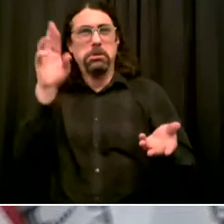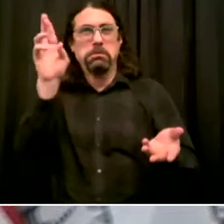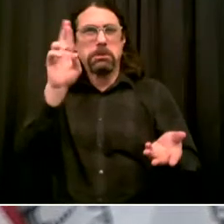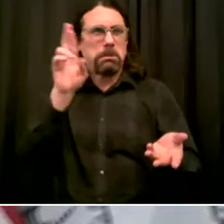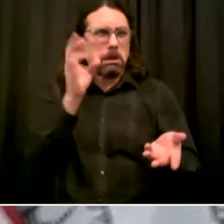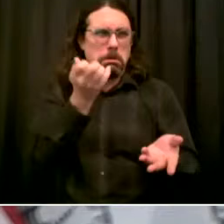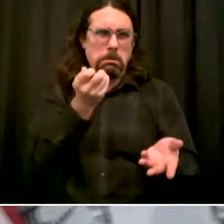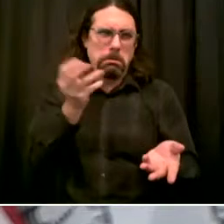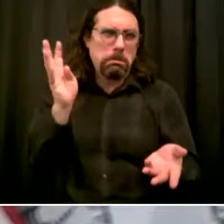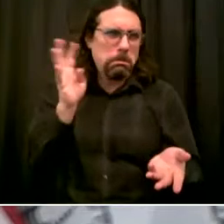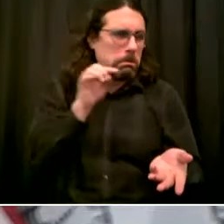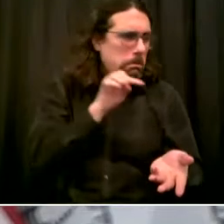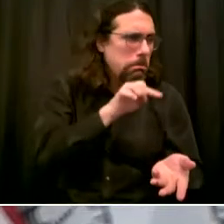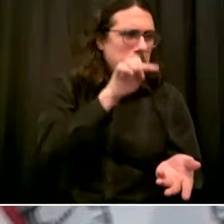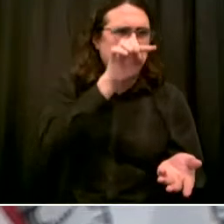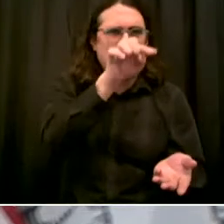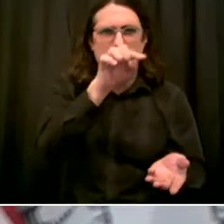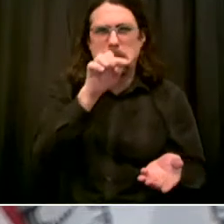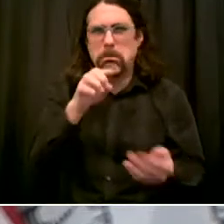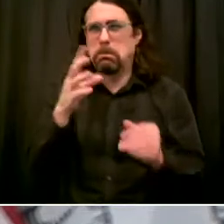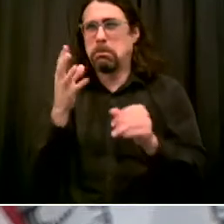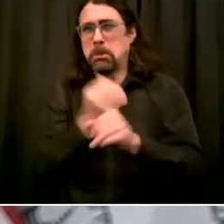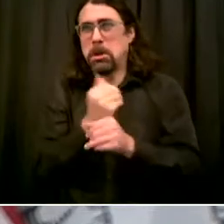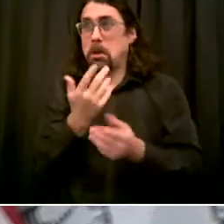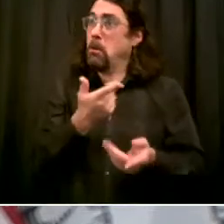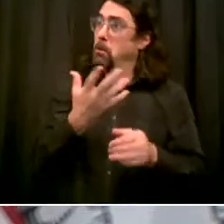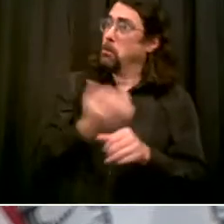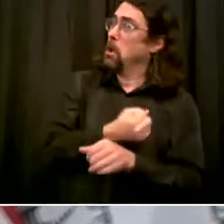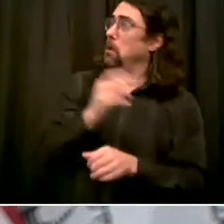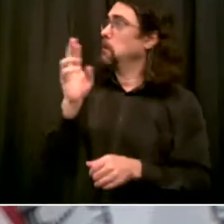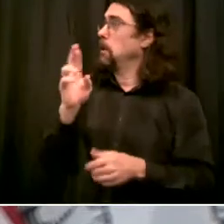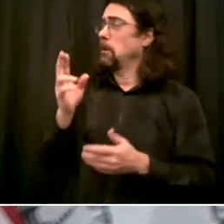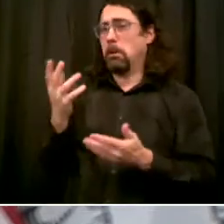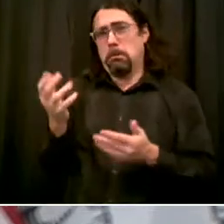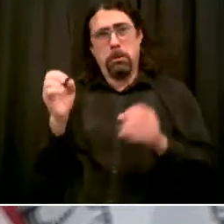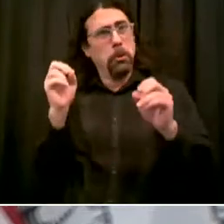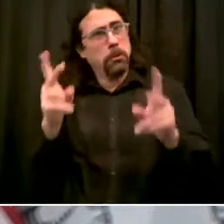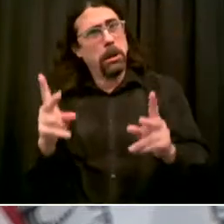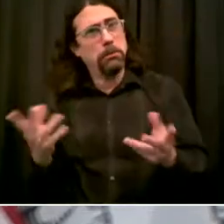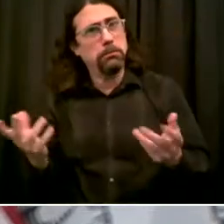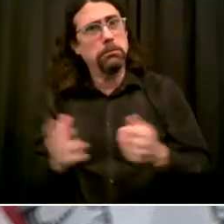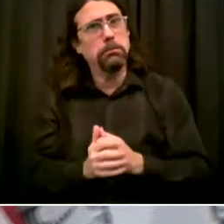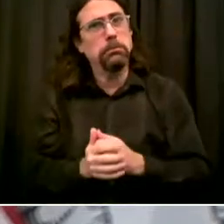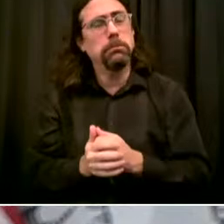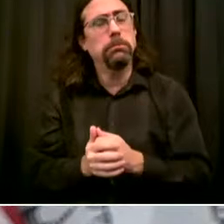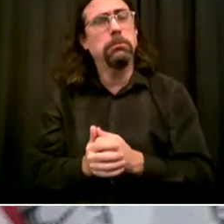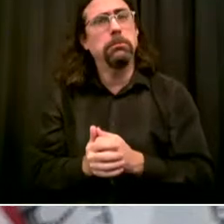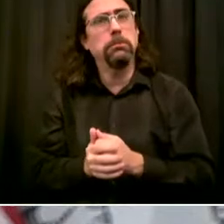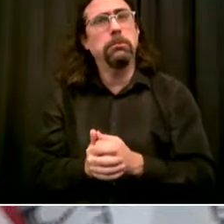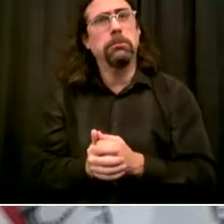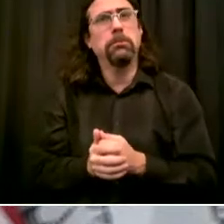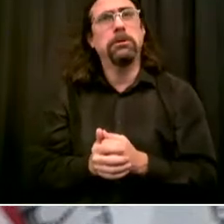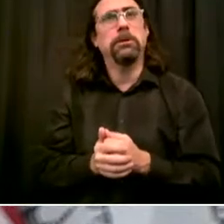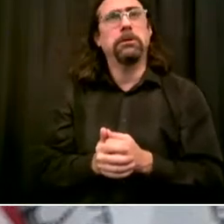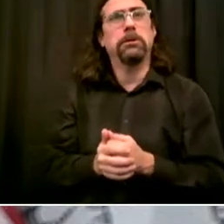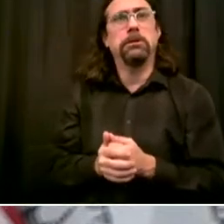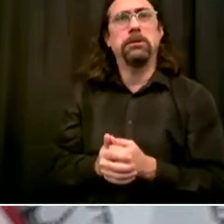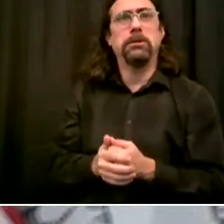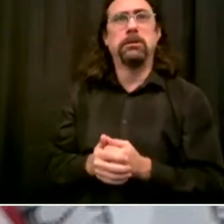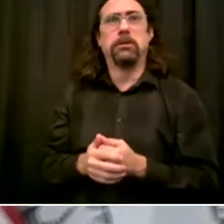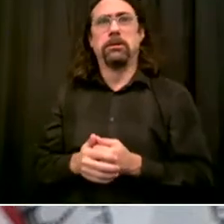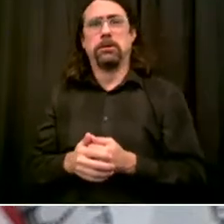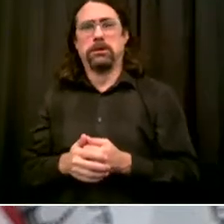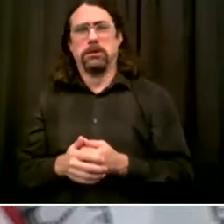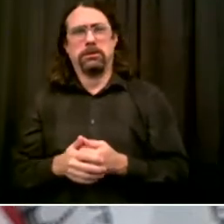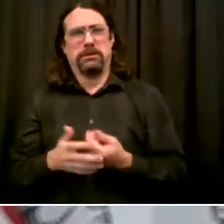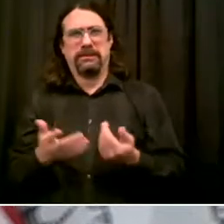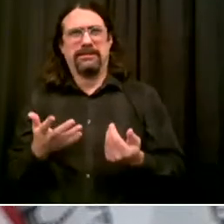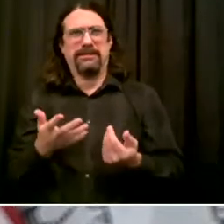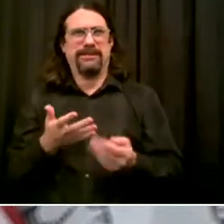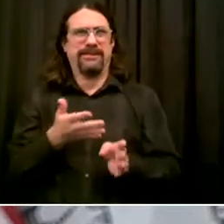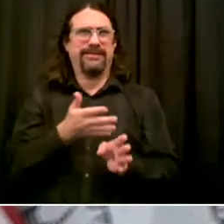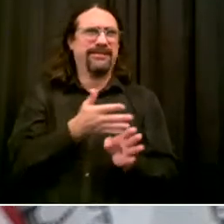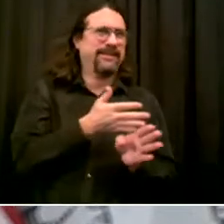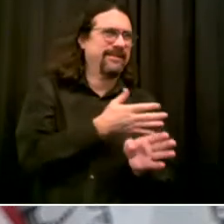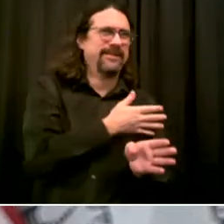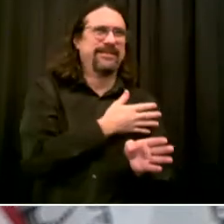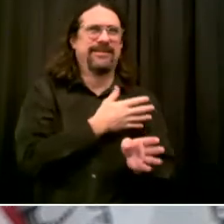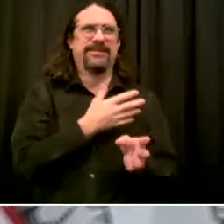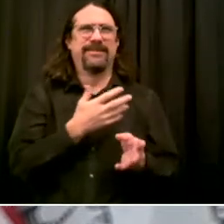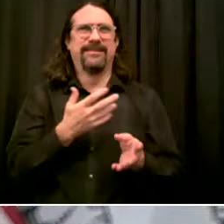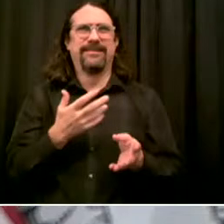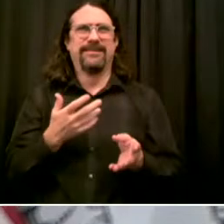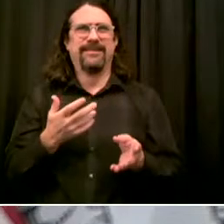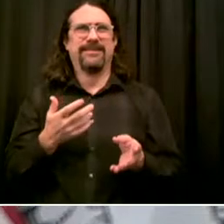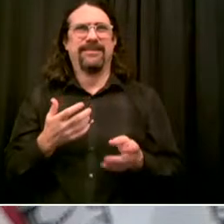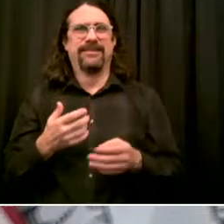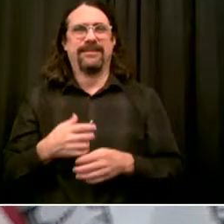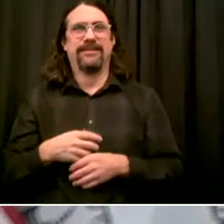ON IT MODEST, HONESTLY. I WILL